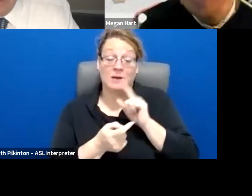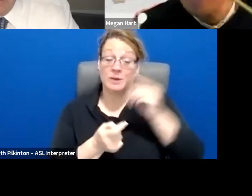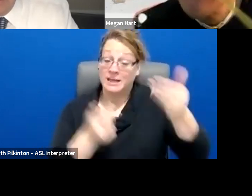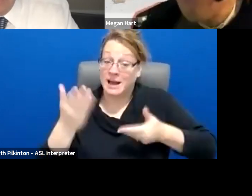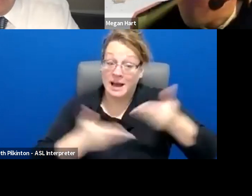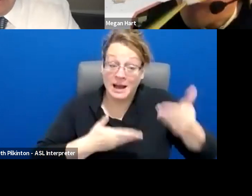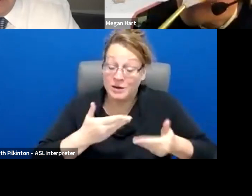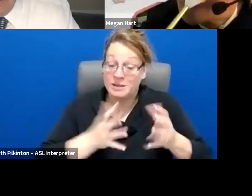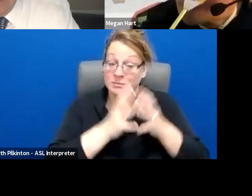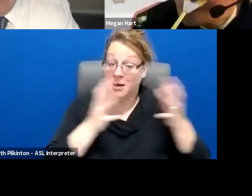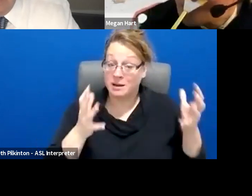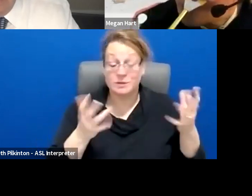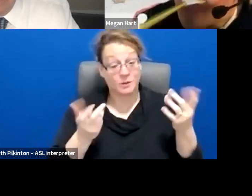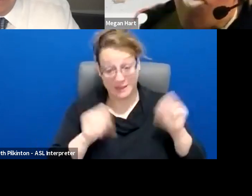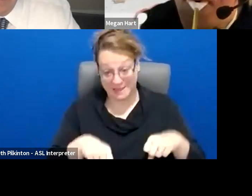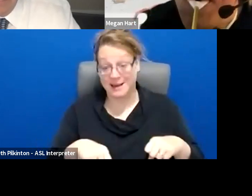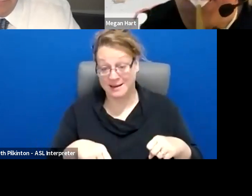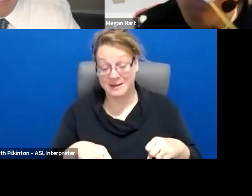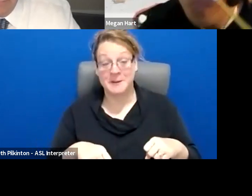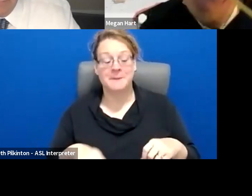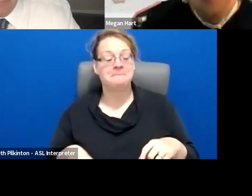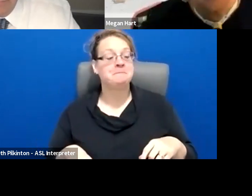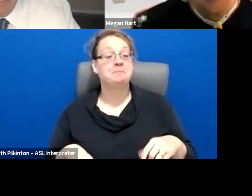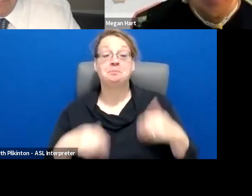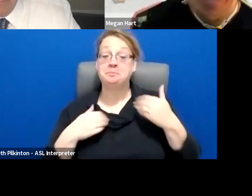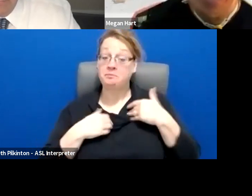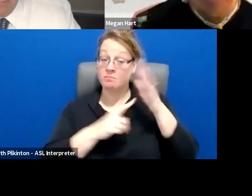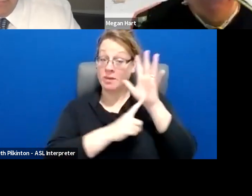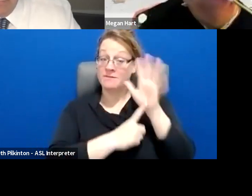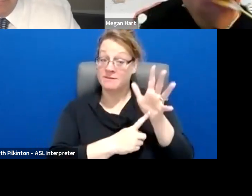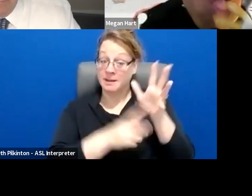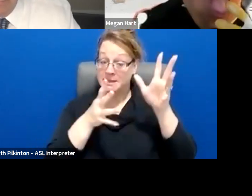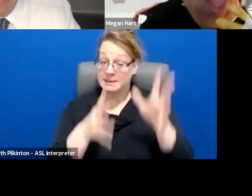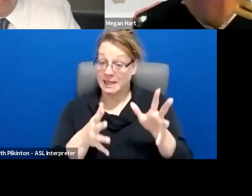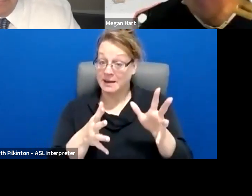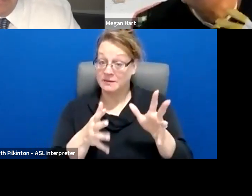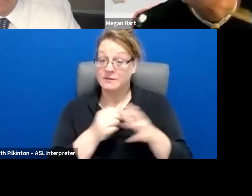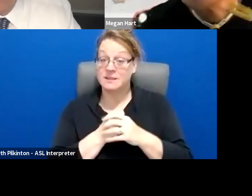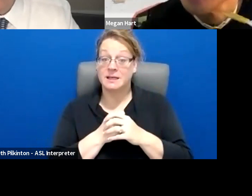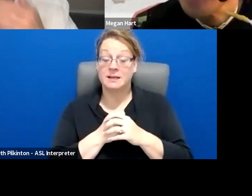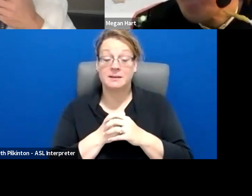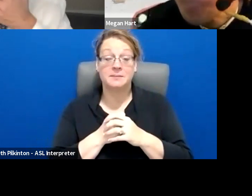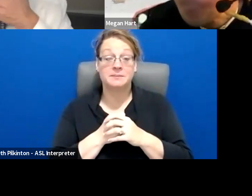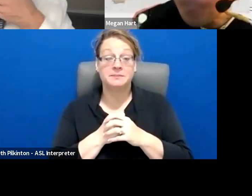This is a relatively untapped pool of candidates. I think that is really important and I'm glad you mentioned that.